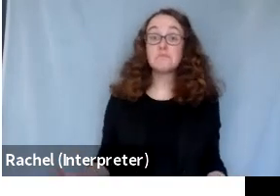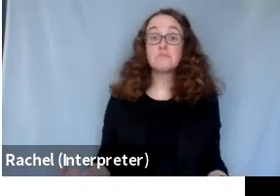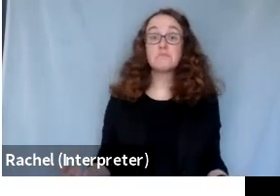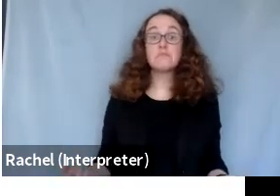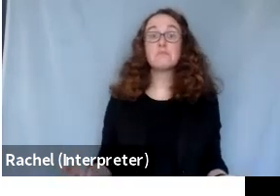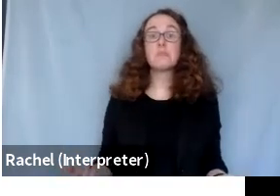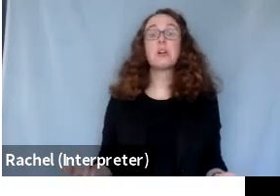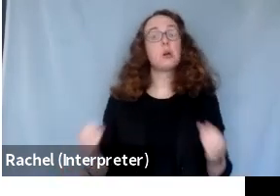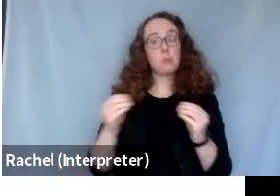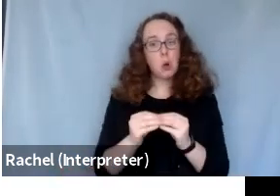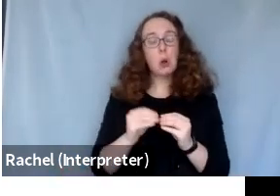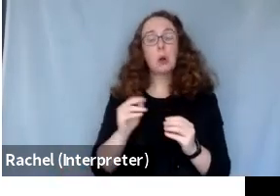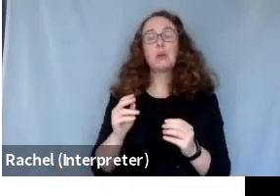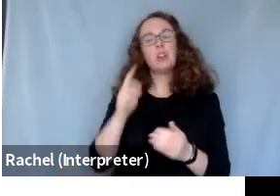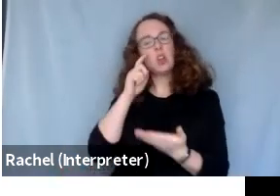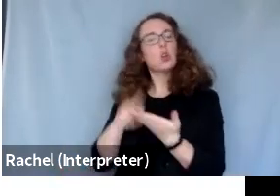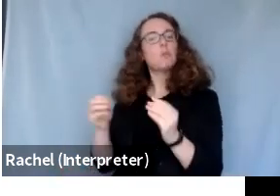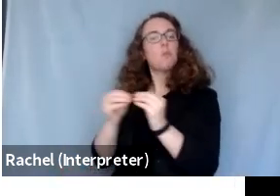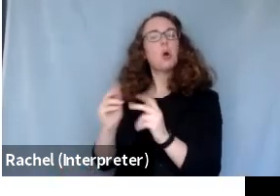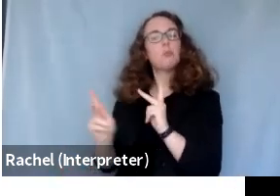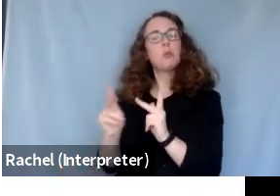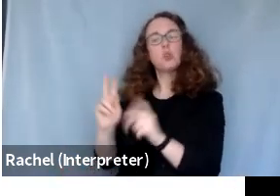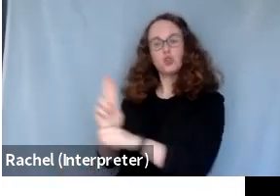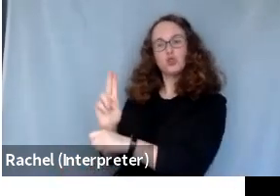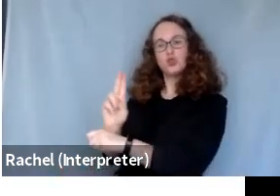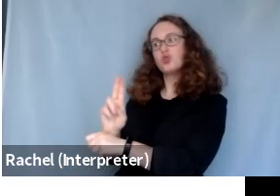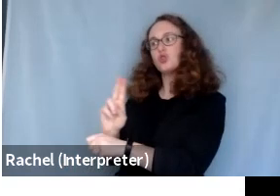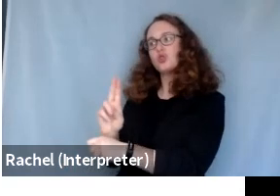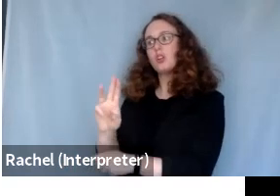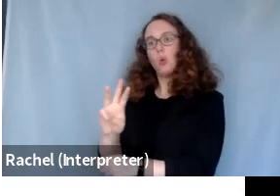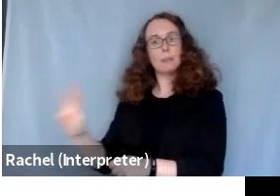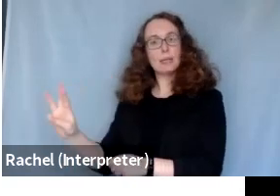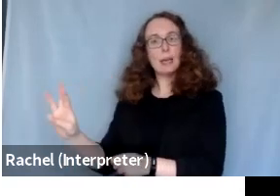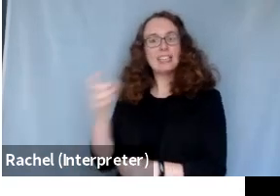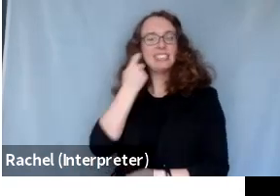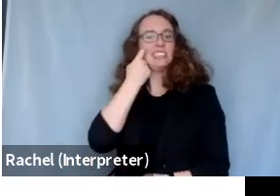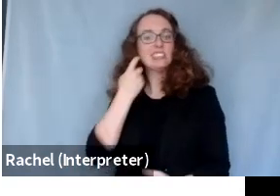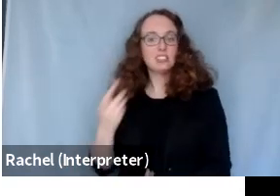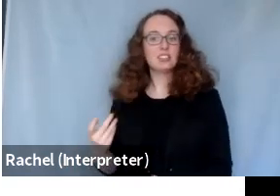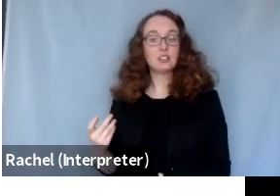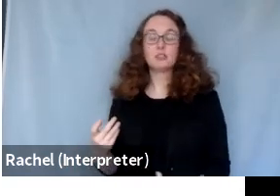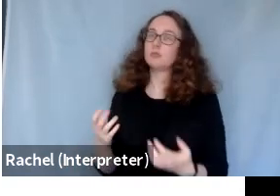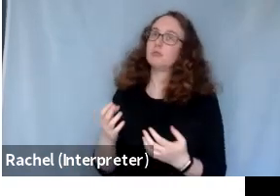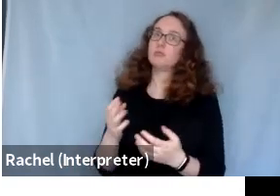usage, compared to previous semesters and that's a really good thing, especially for for the folks that are coming to the campus.